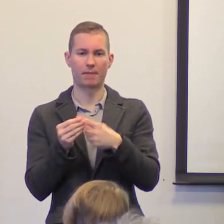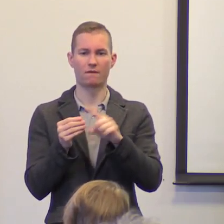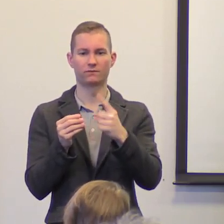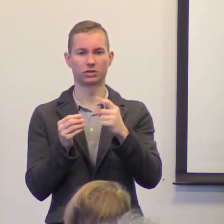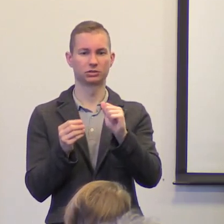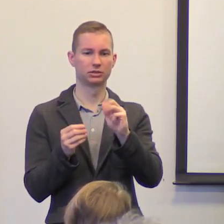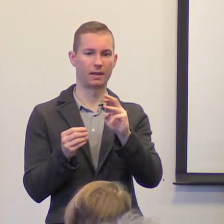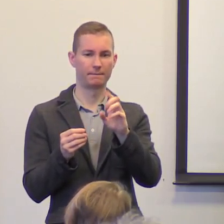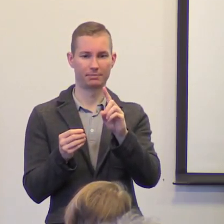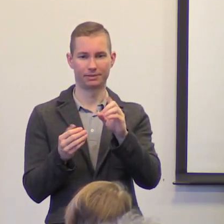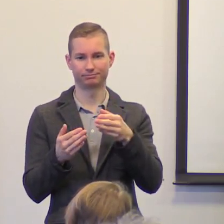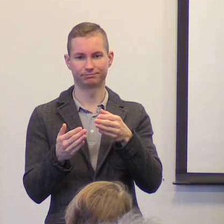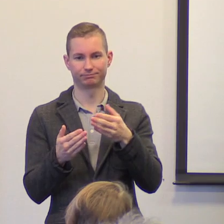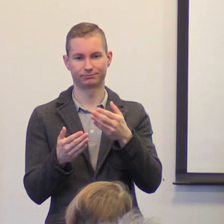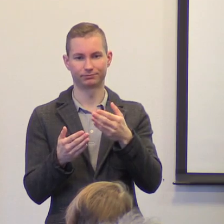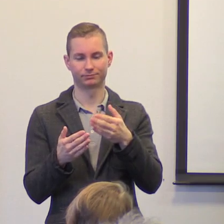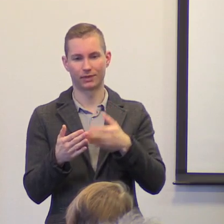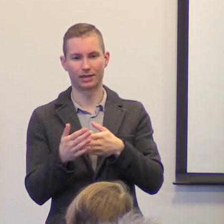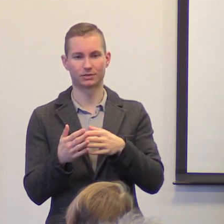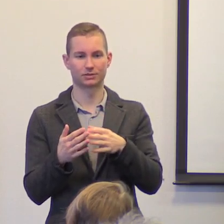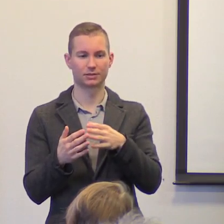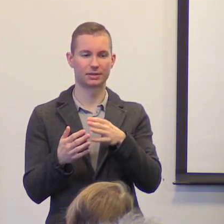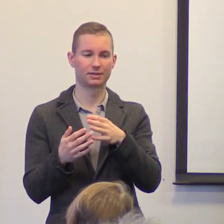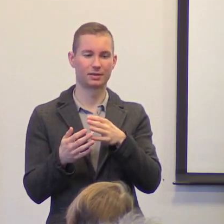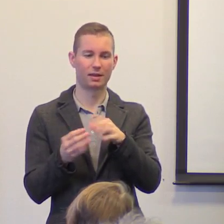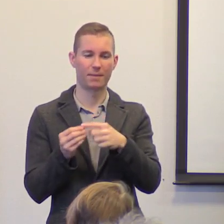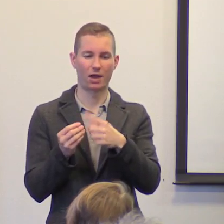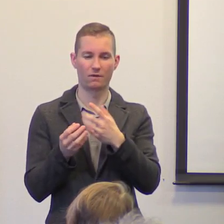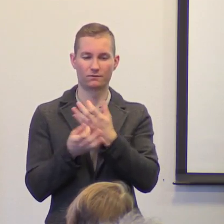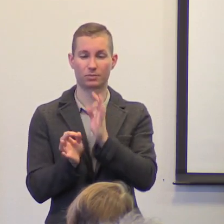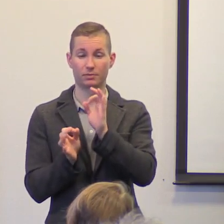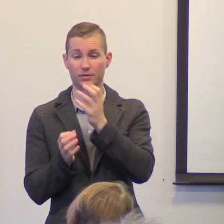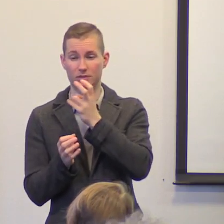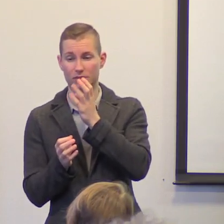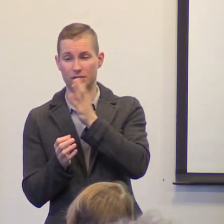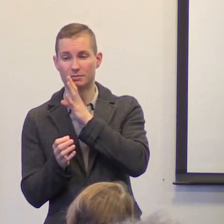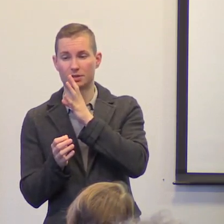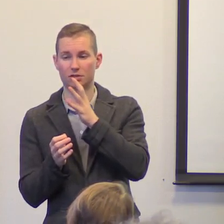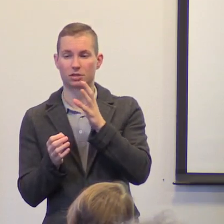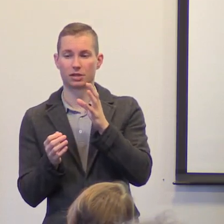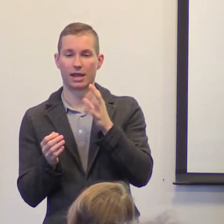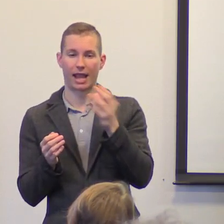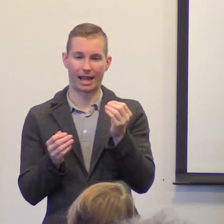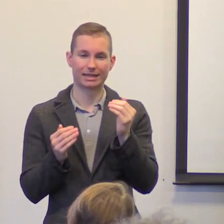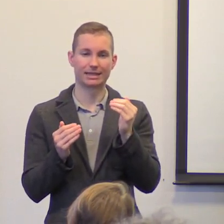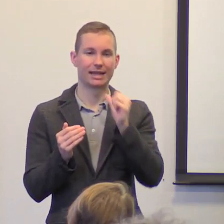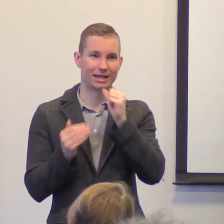of free speech than they have about claims of equality and injustice.